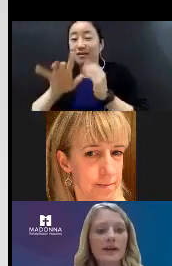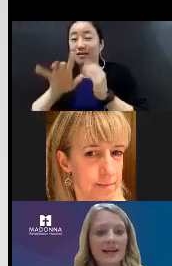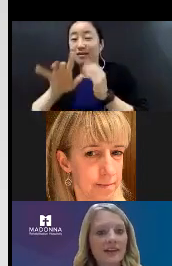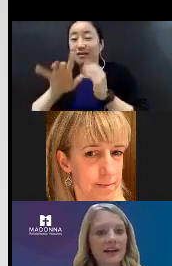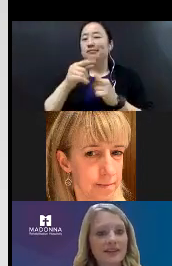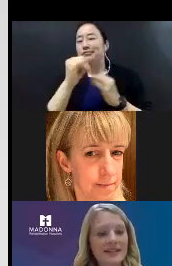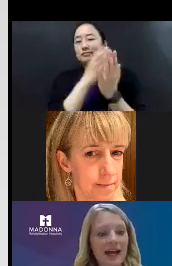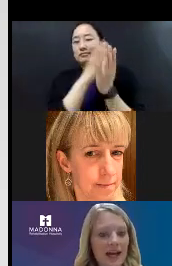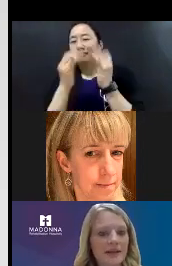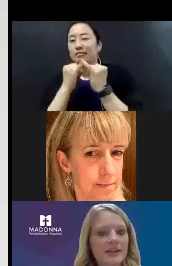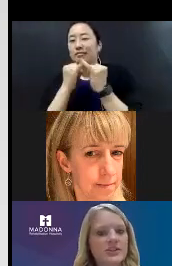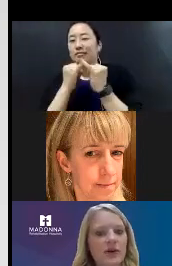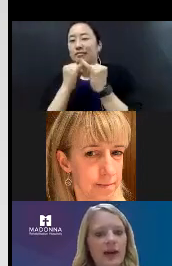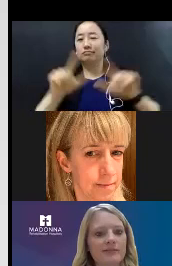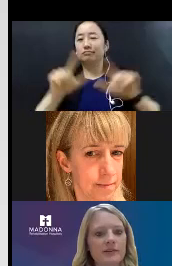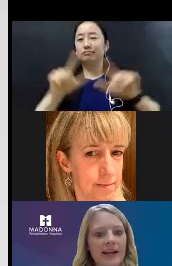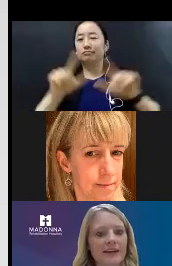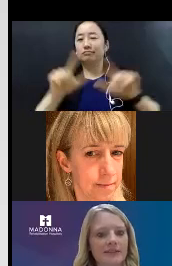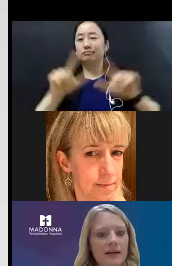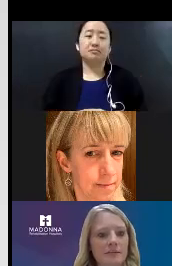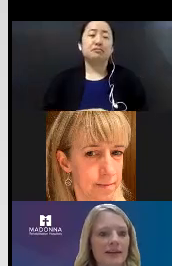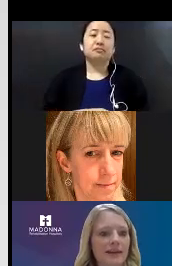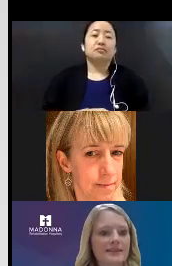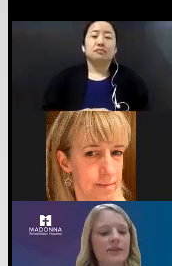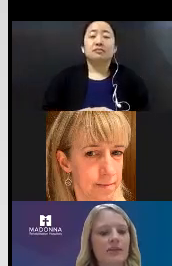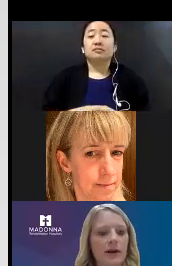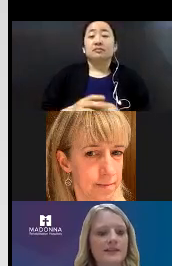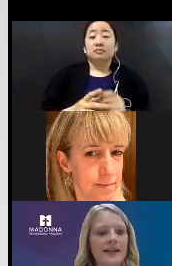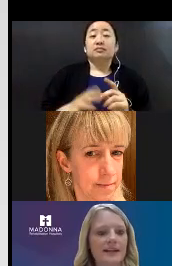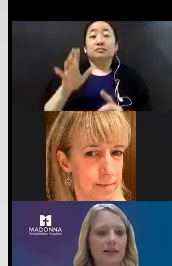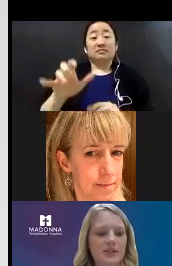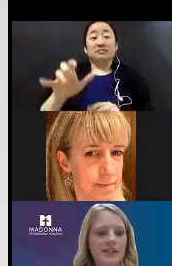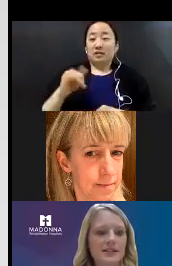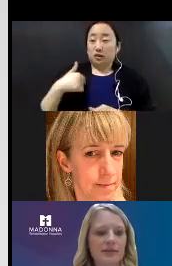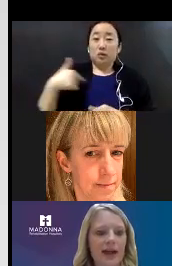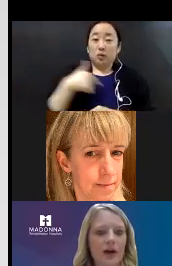WHAT WAS OUT THERE AT THE TIME SHOWED A VARIETY OF DIFFERENT METHODS FOR TECHNOLOGY TO PROVIDE HOME